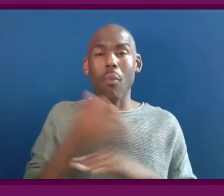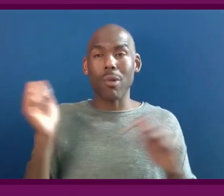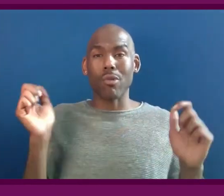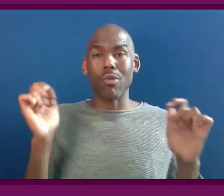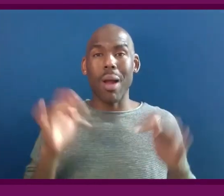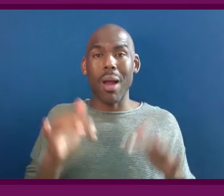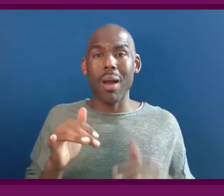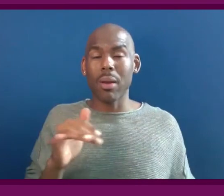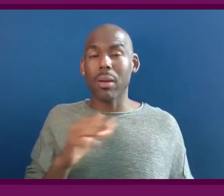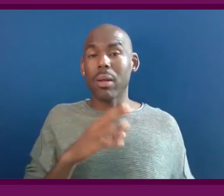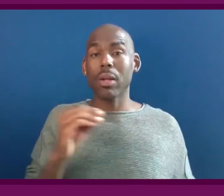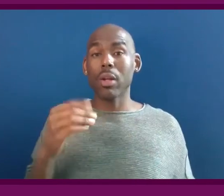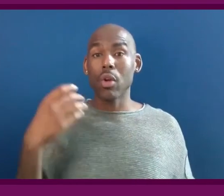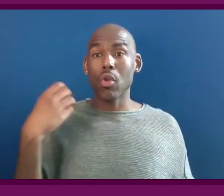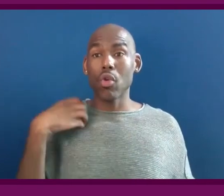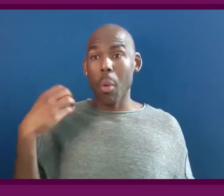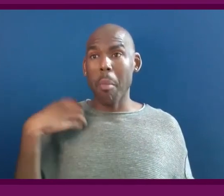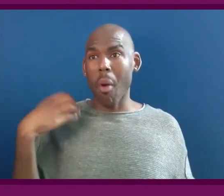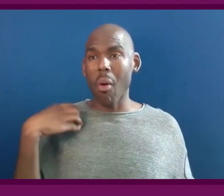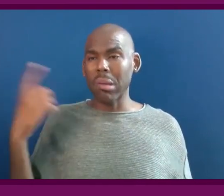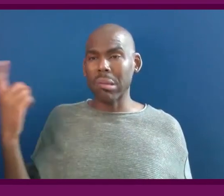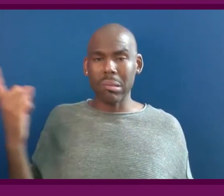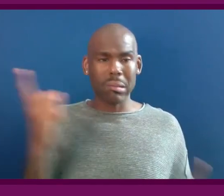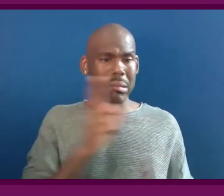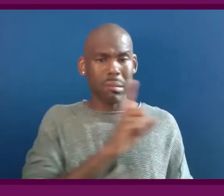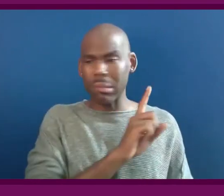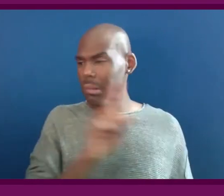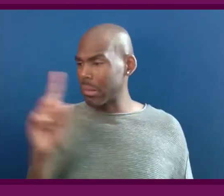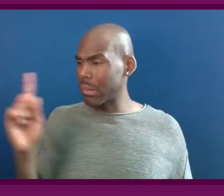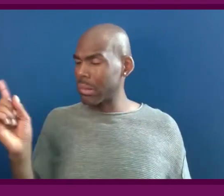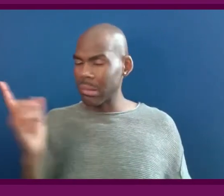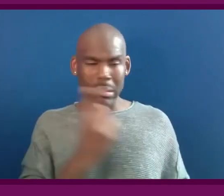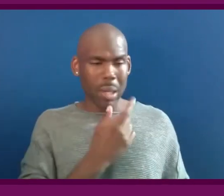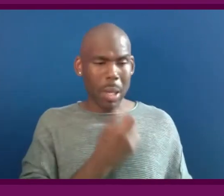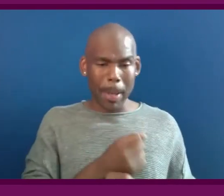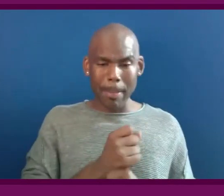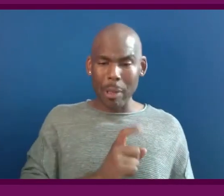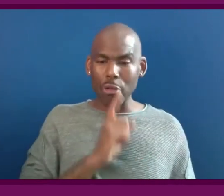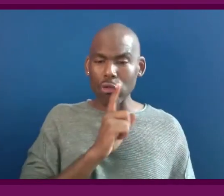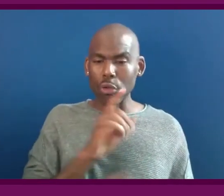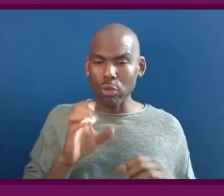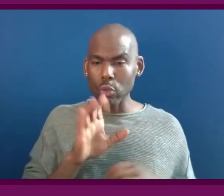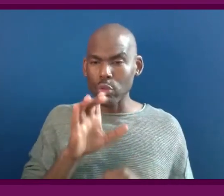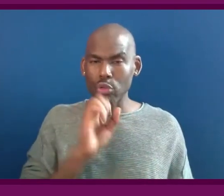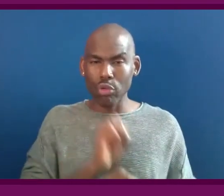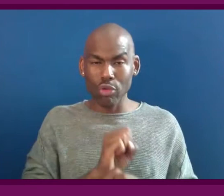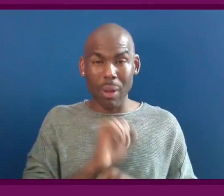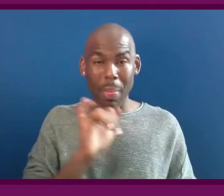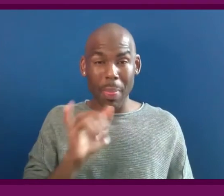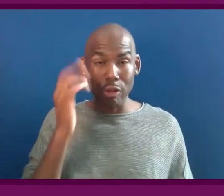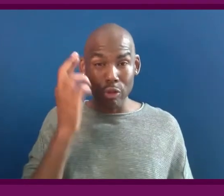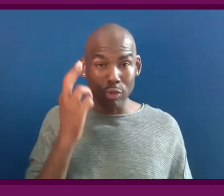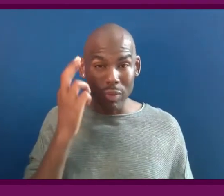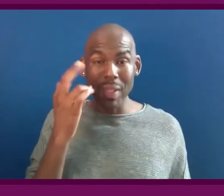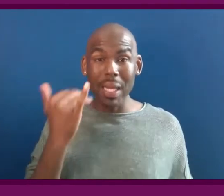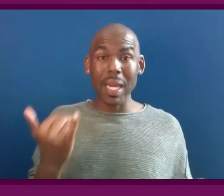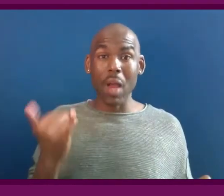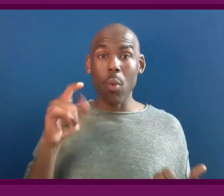And it's all so your boss can walk around and make sure that you're doing your job. And then we had to stop.